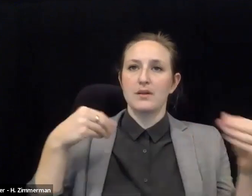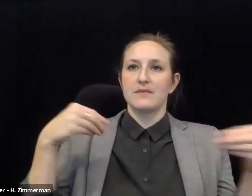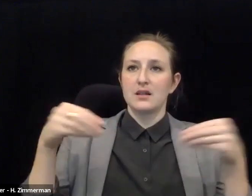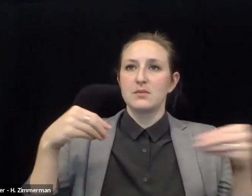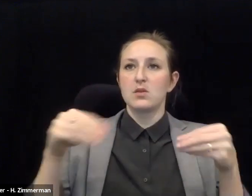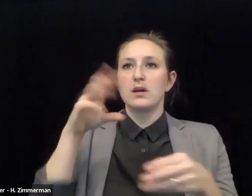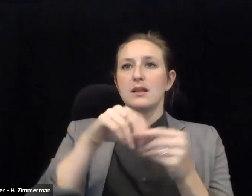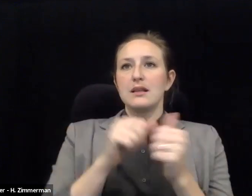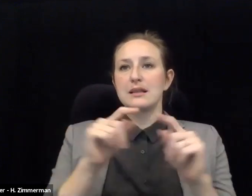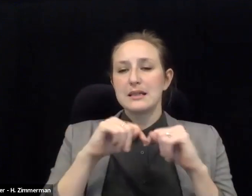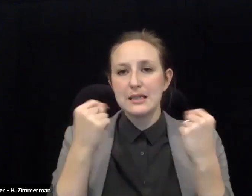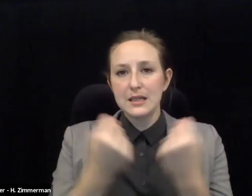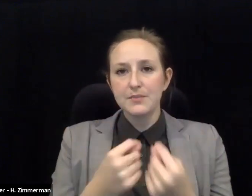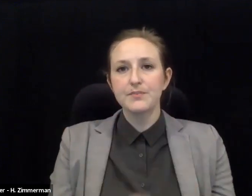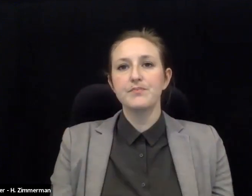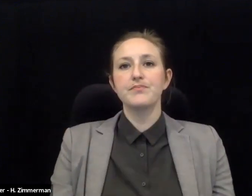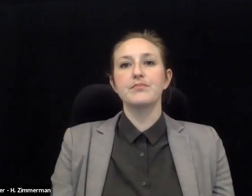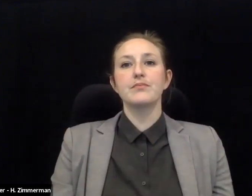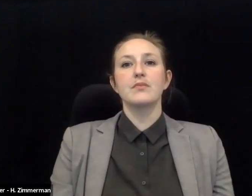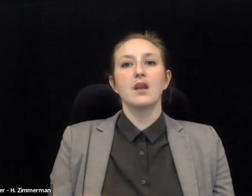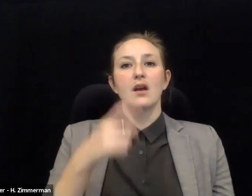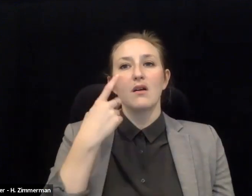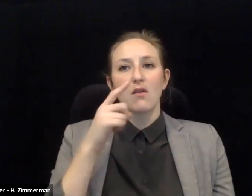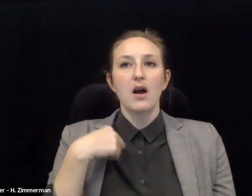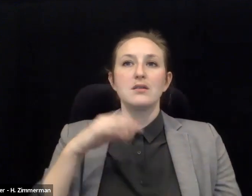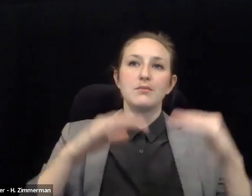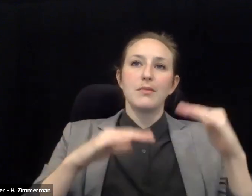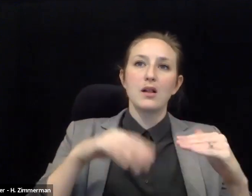So that we were able to to balance workloads, while also ensuring